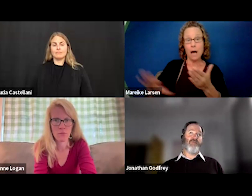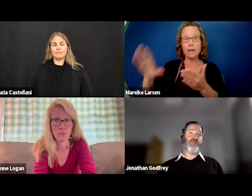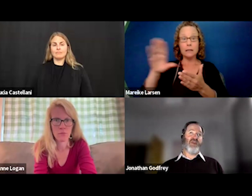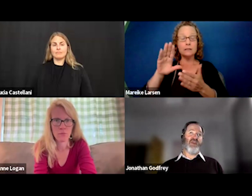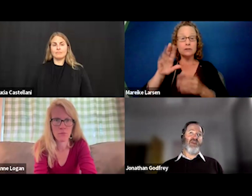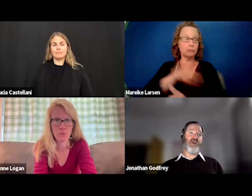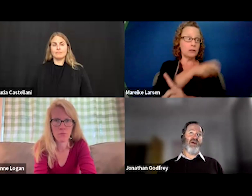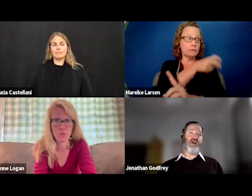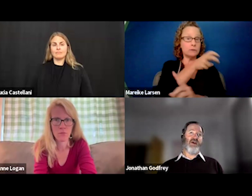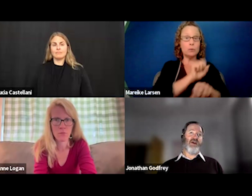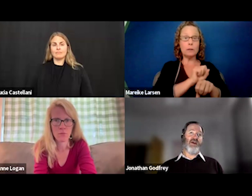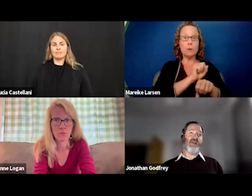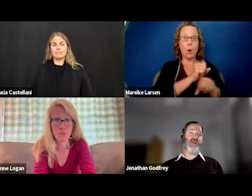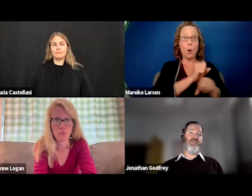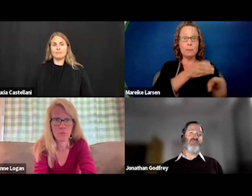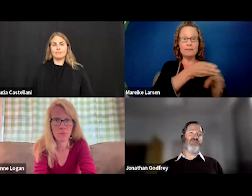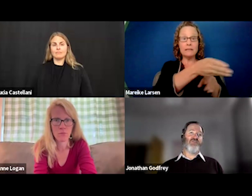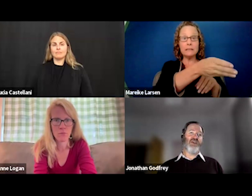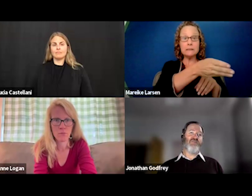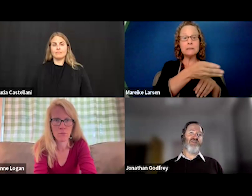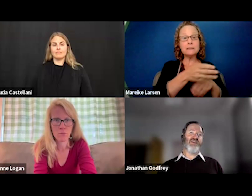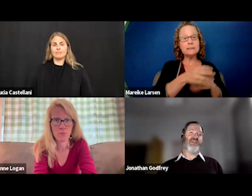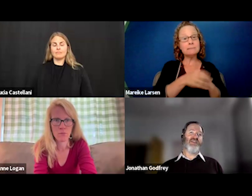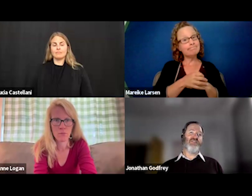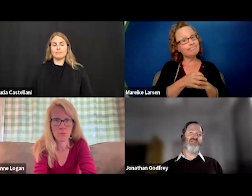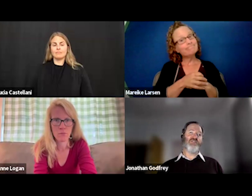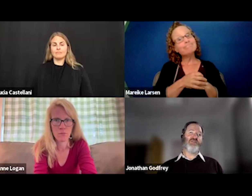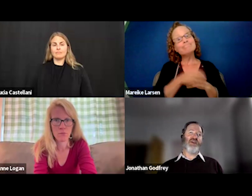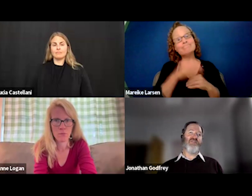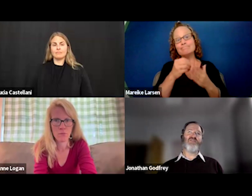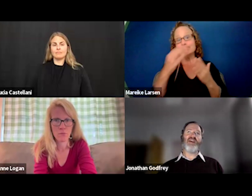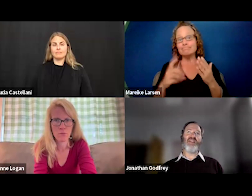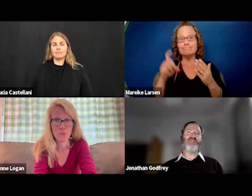they are going to have needed to have started